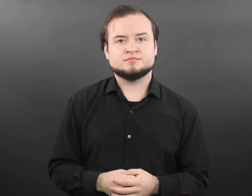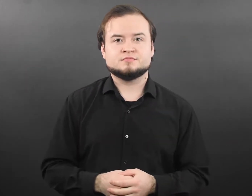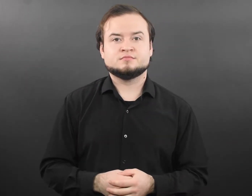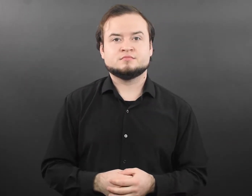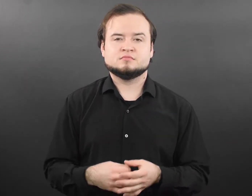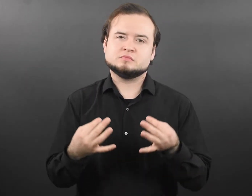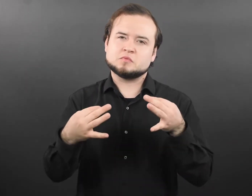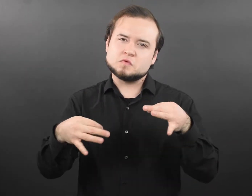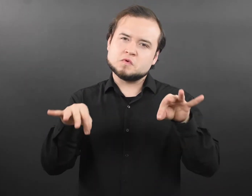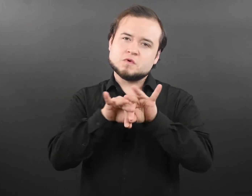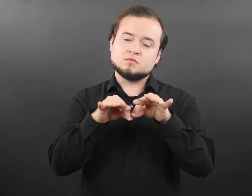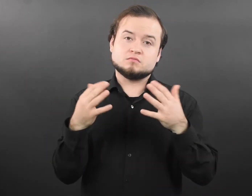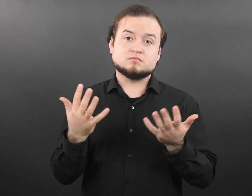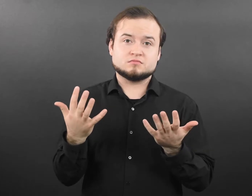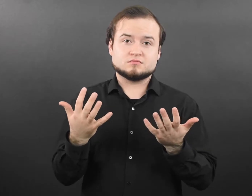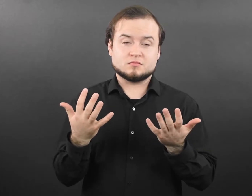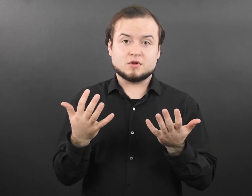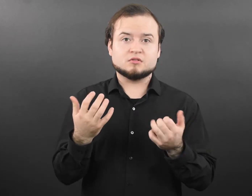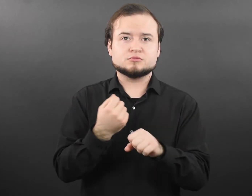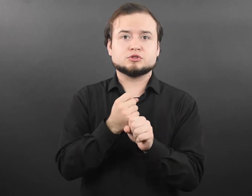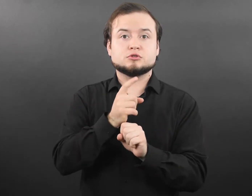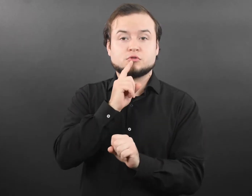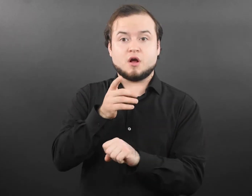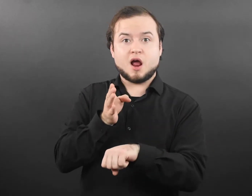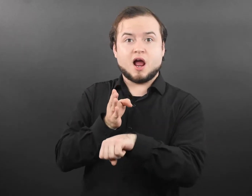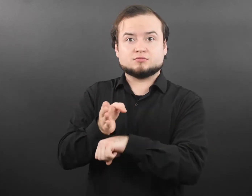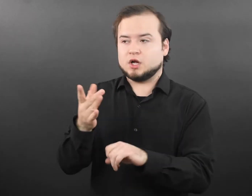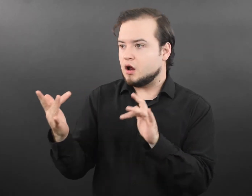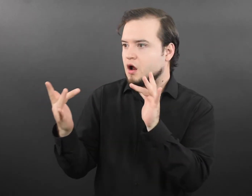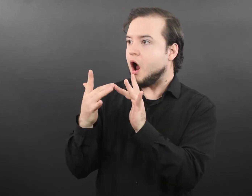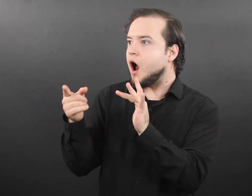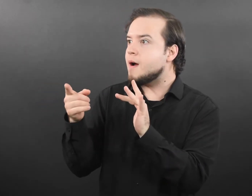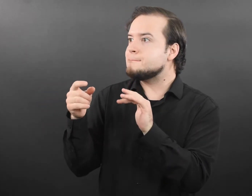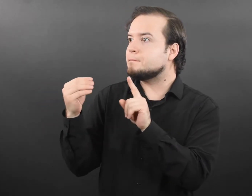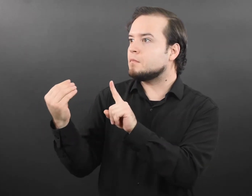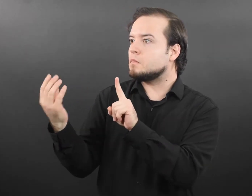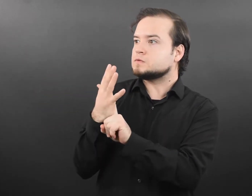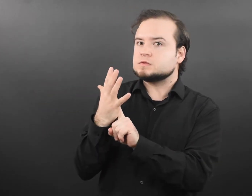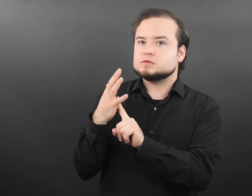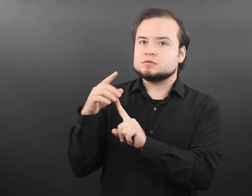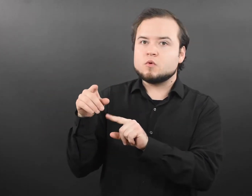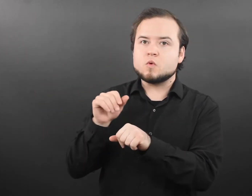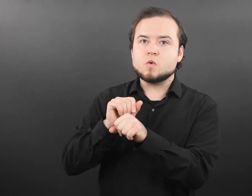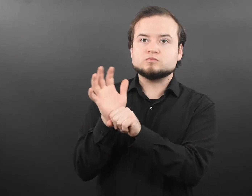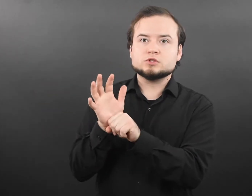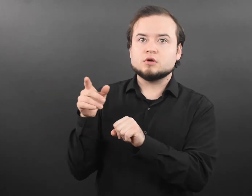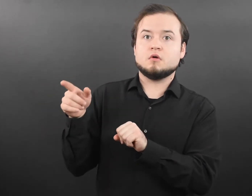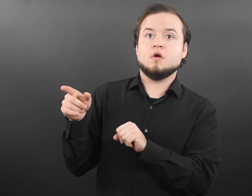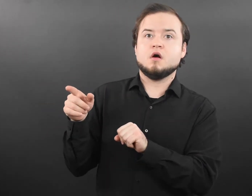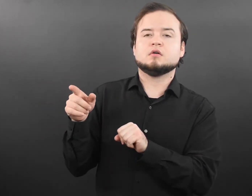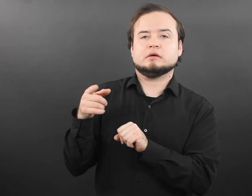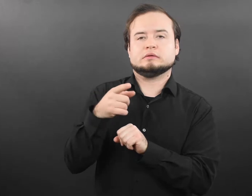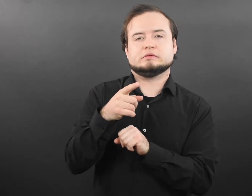It is important to separate yourself from others after an exposure so you do not spread